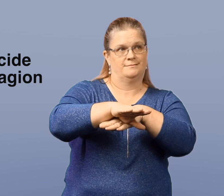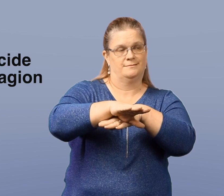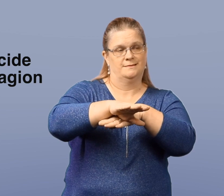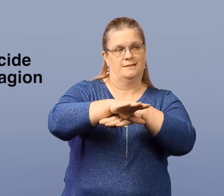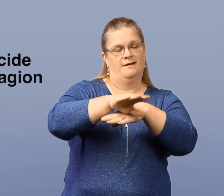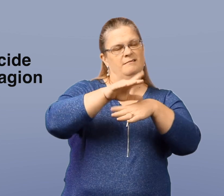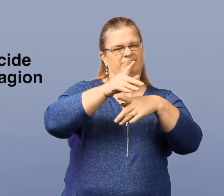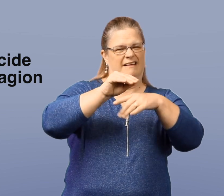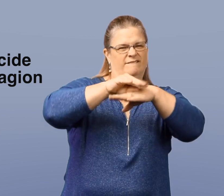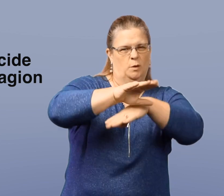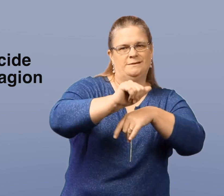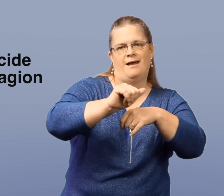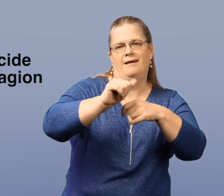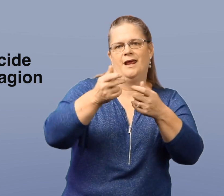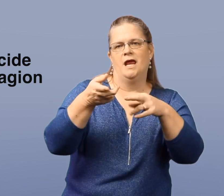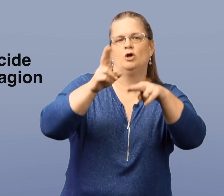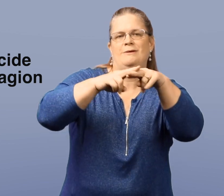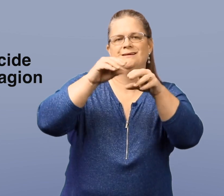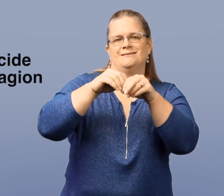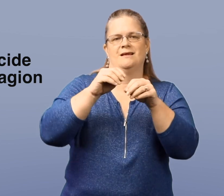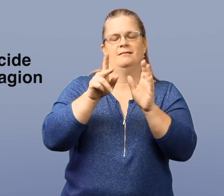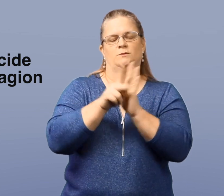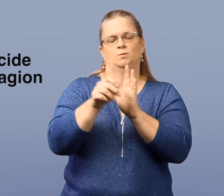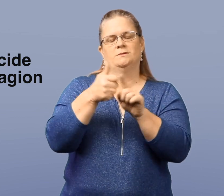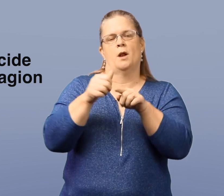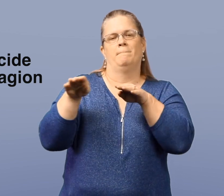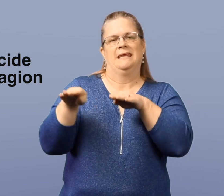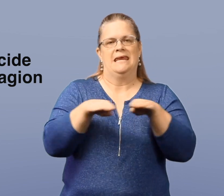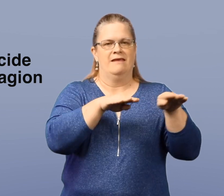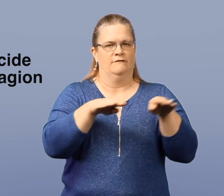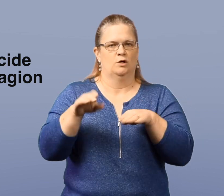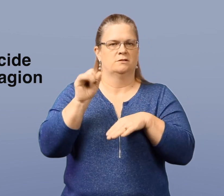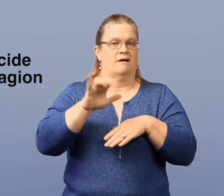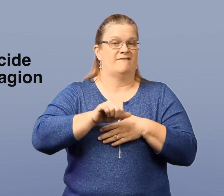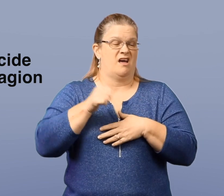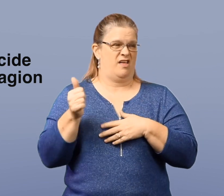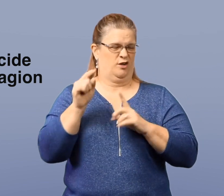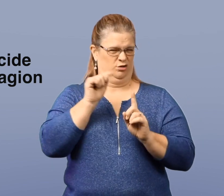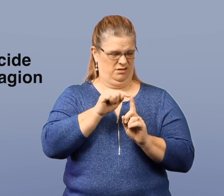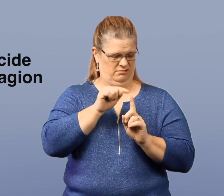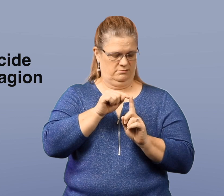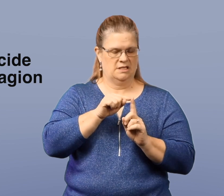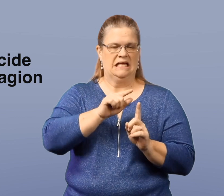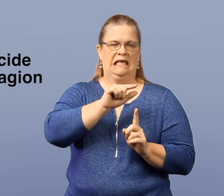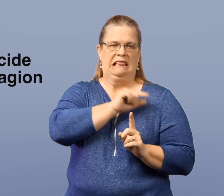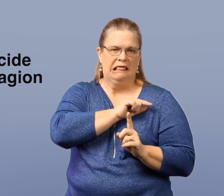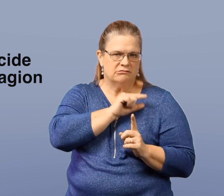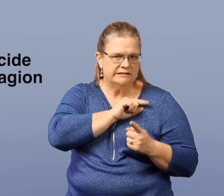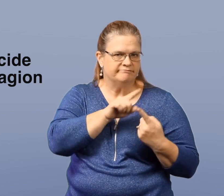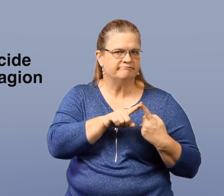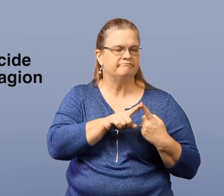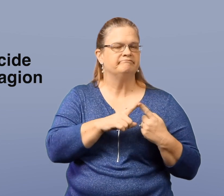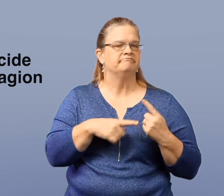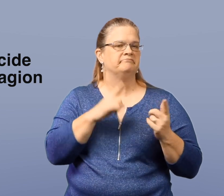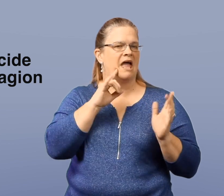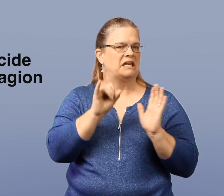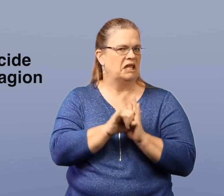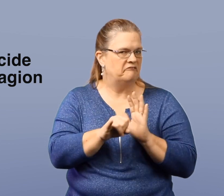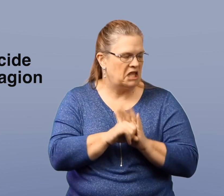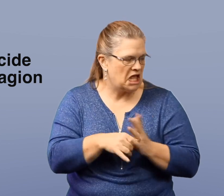influences and increase in the suicidal behaviors of others; guilt, identification,